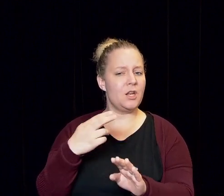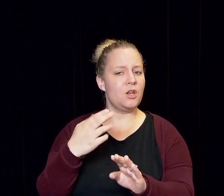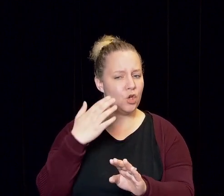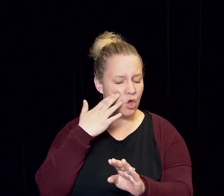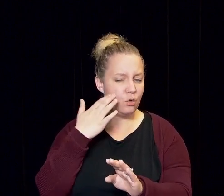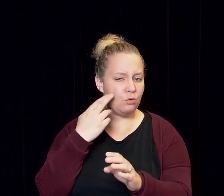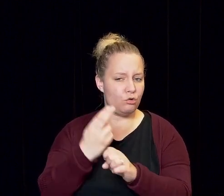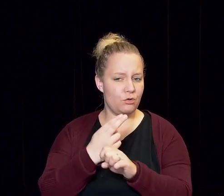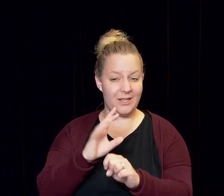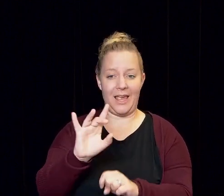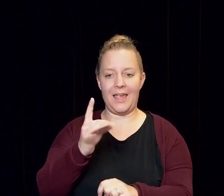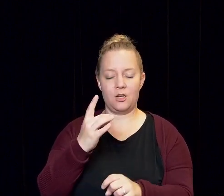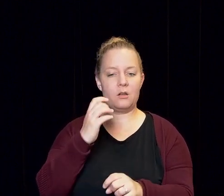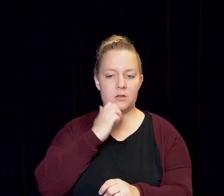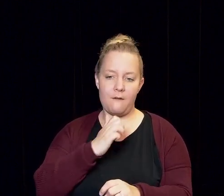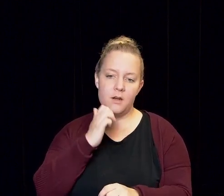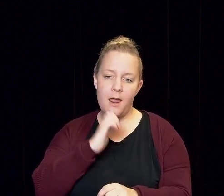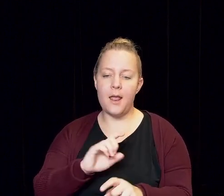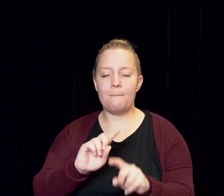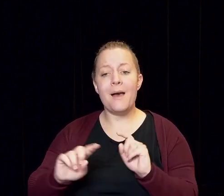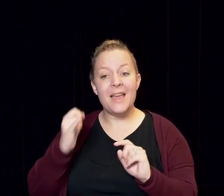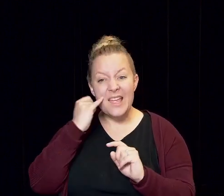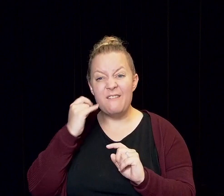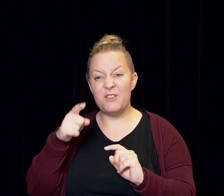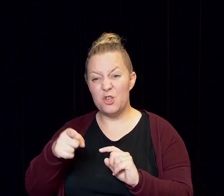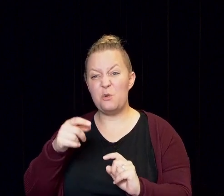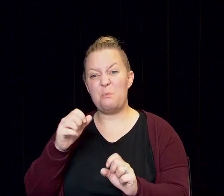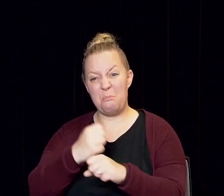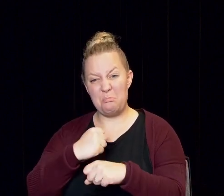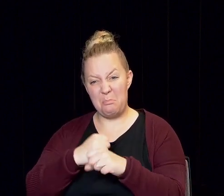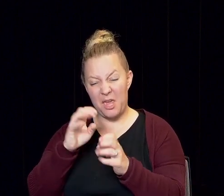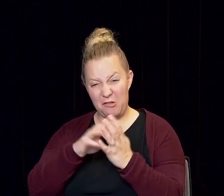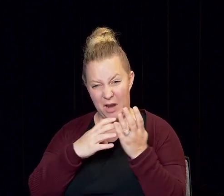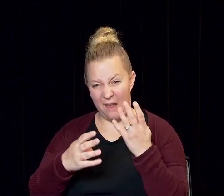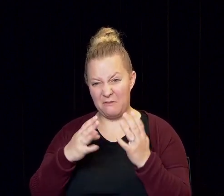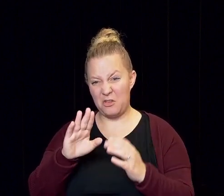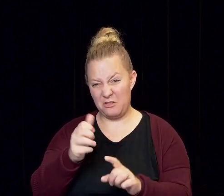If you have a blank graph you have to make on your own, look for hints like that in the description.